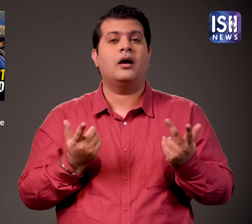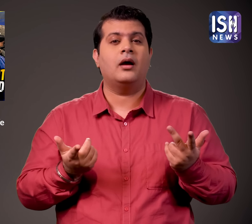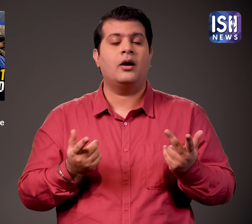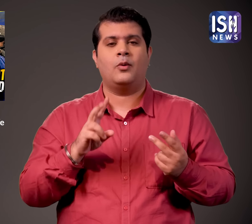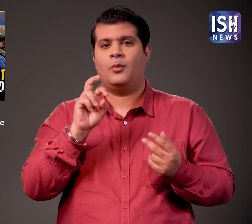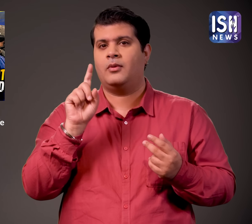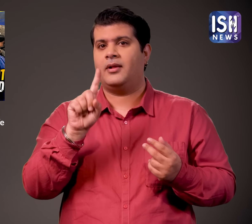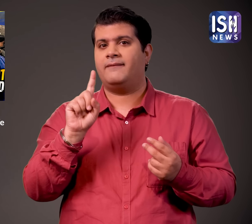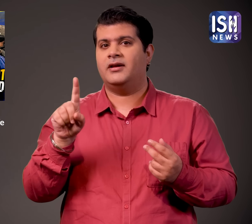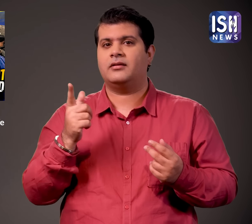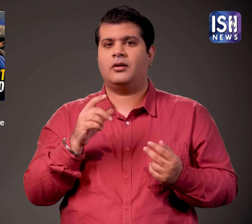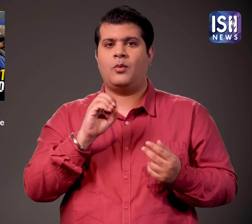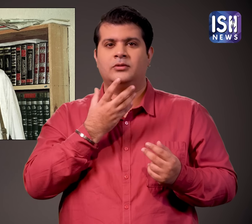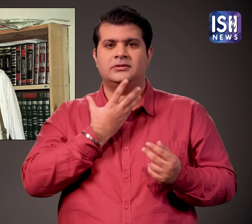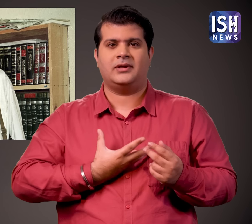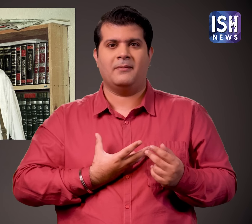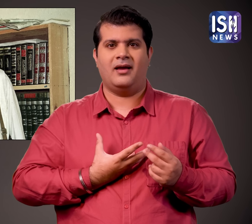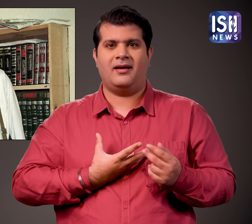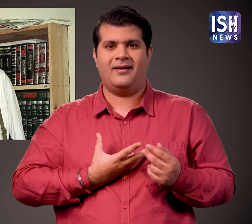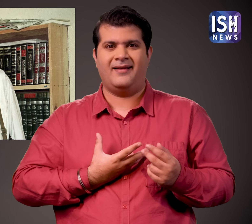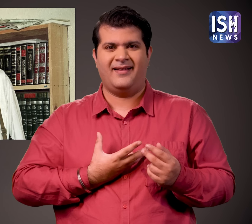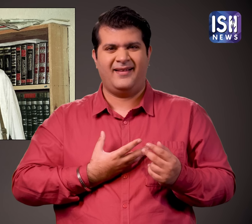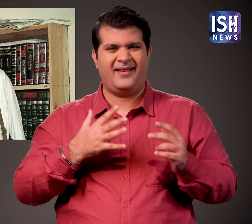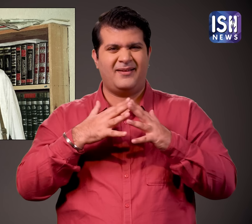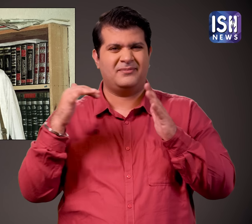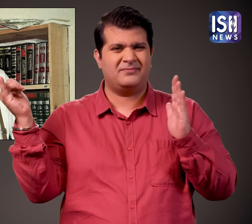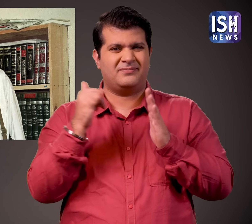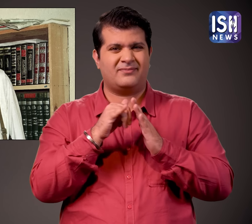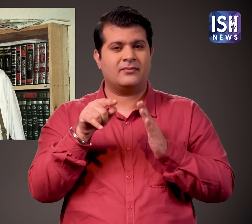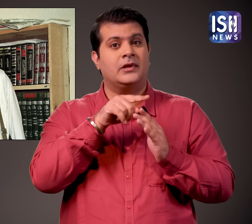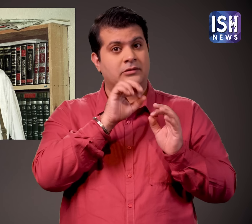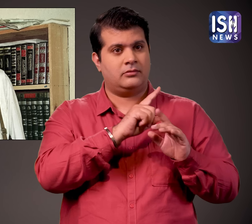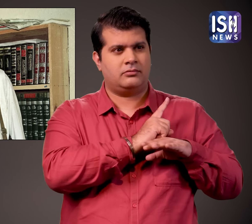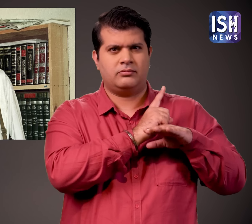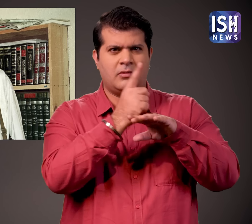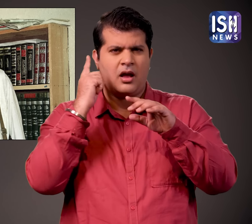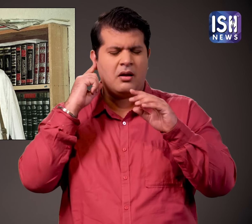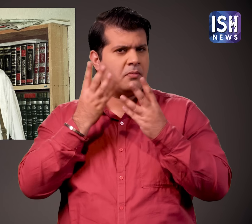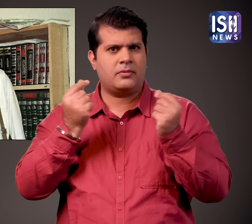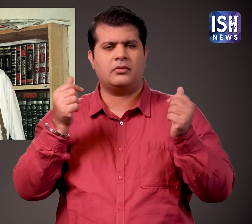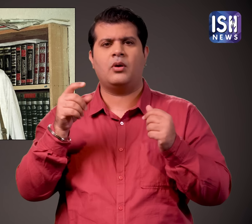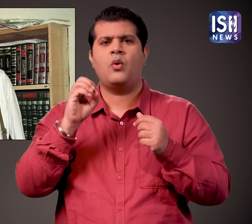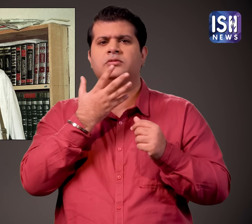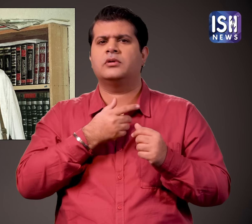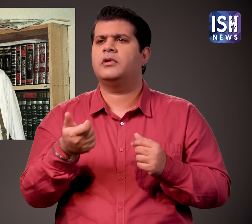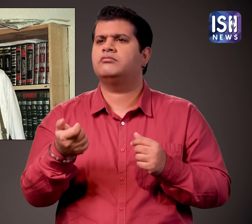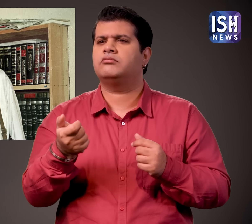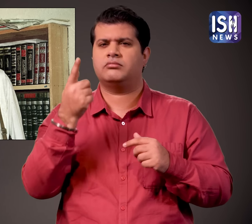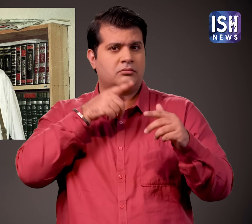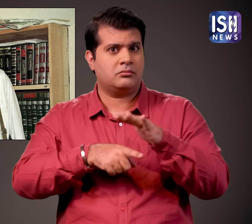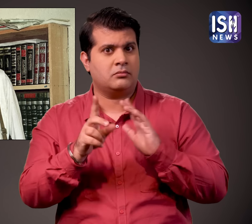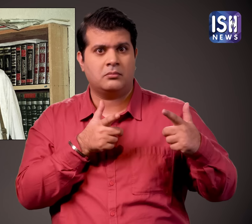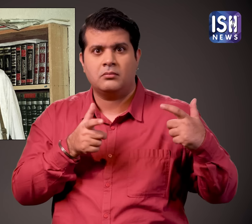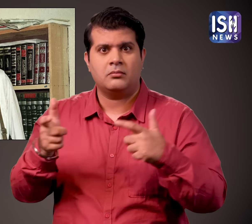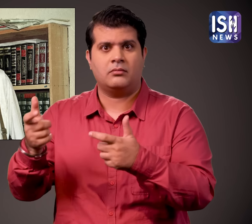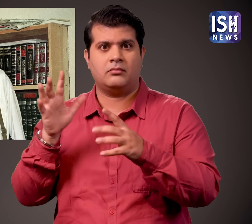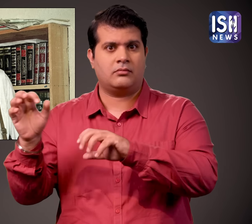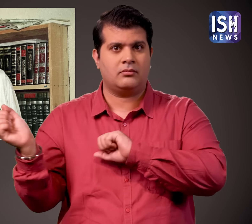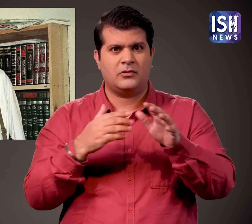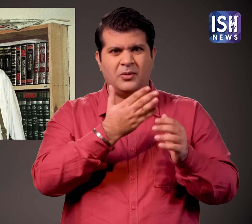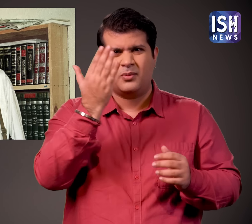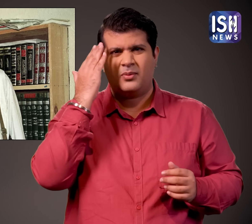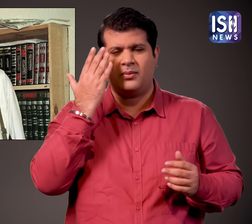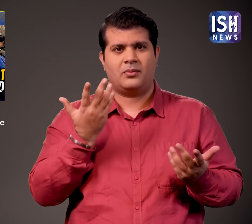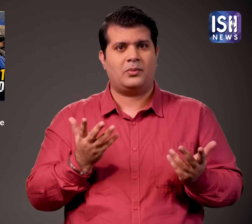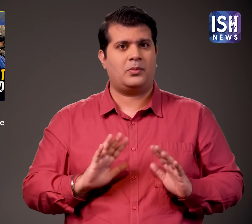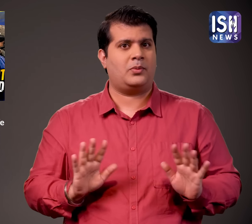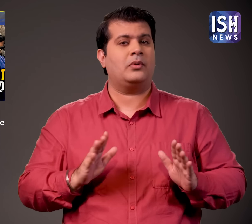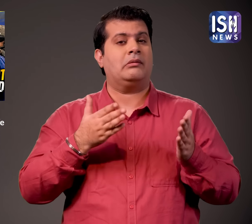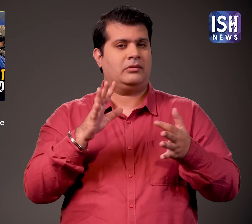and the 2011 operation that eliminated Osama bin Laden, the mastermind of the 9/11 attacks, in one of the most secretive missions.